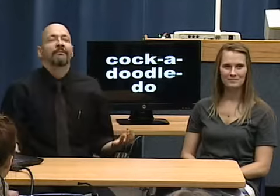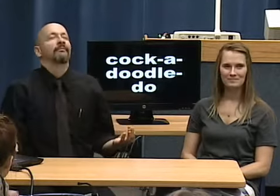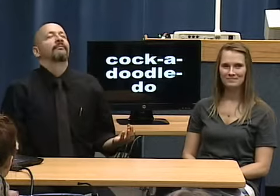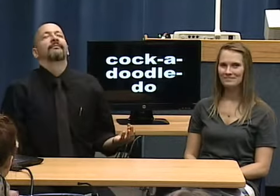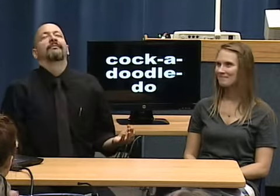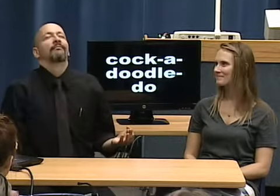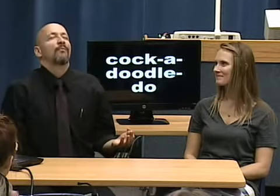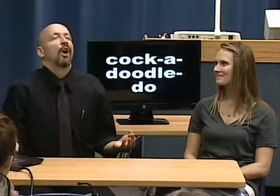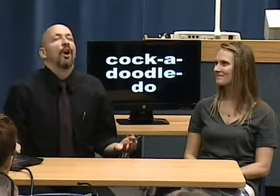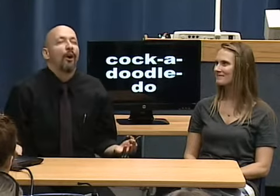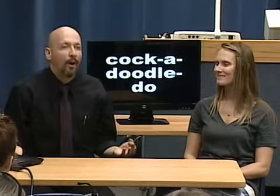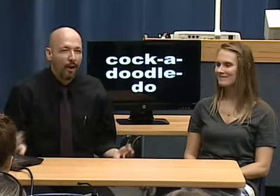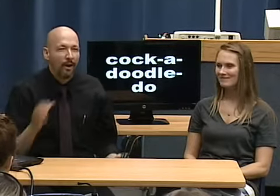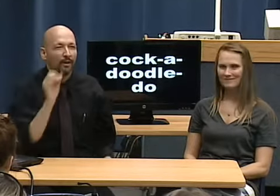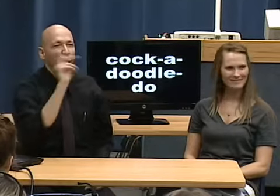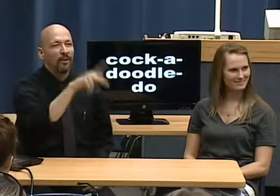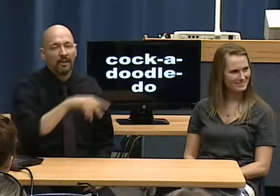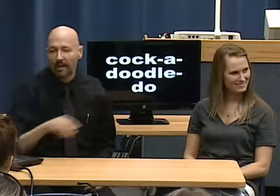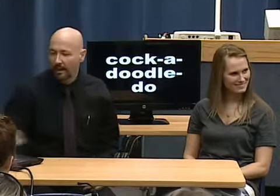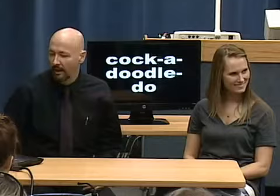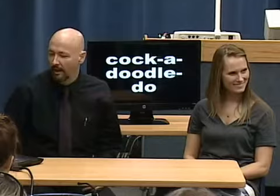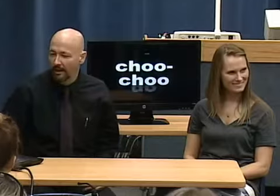Take a breath. Relax. OK.